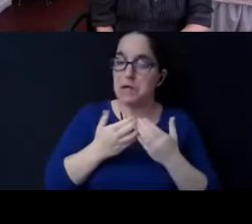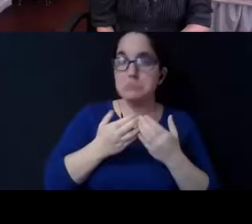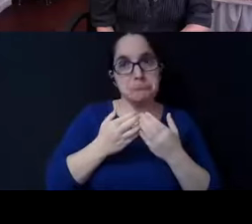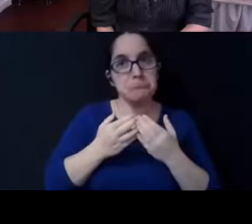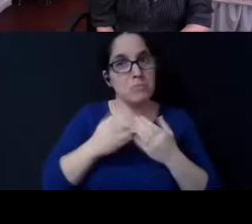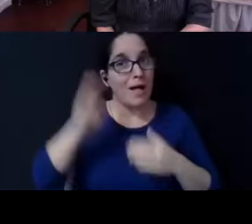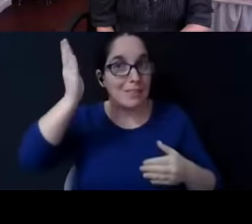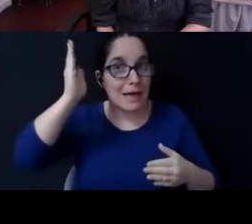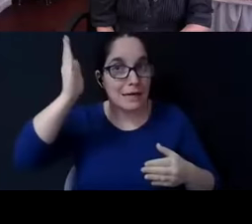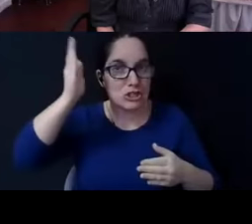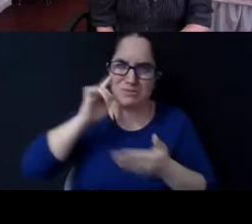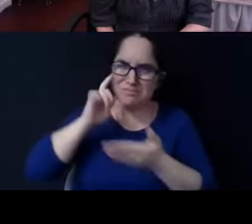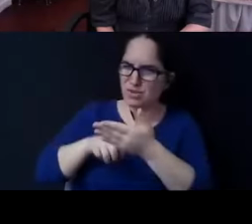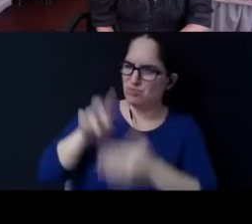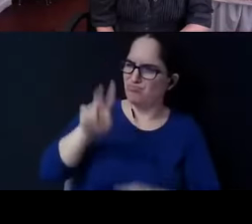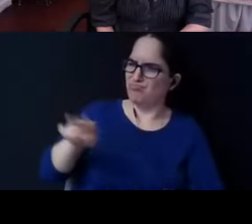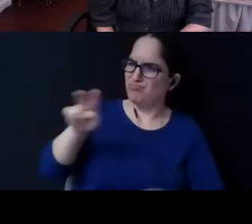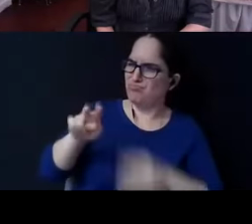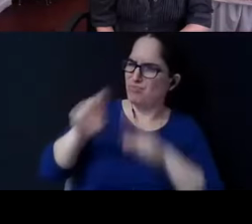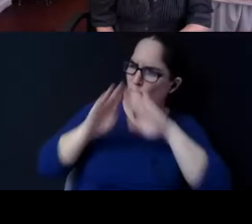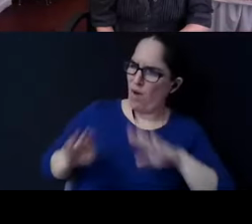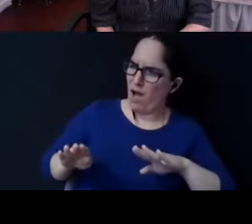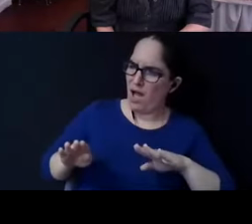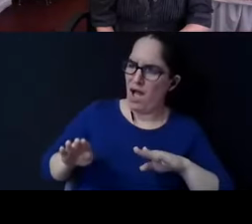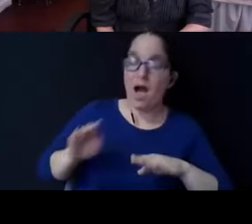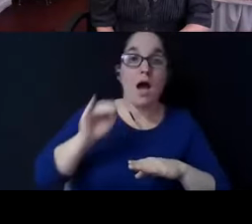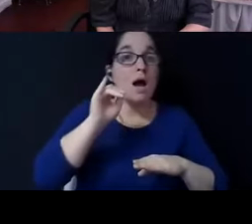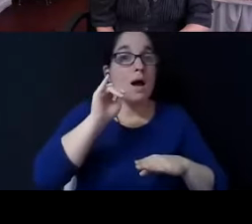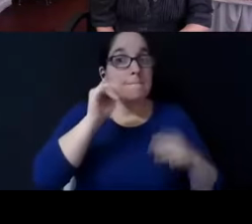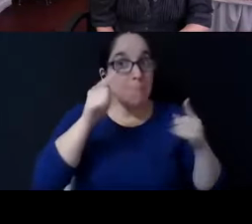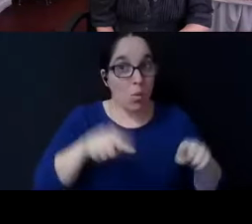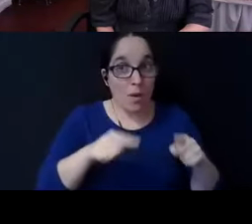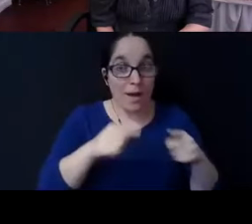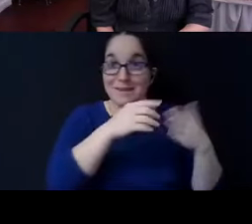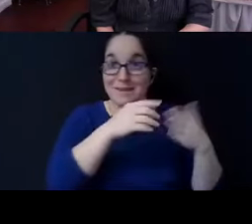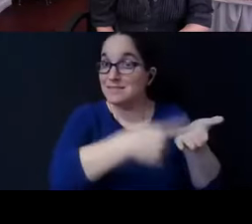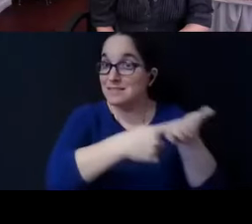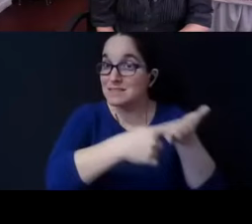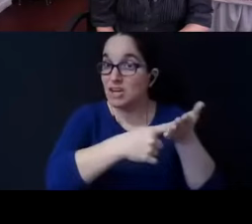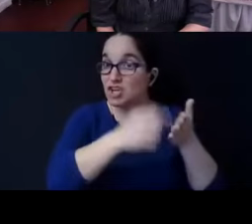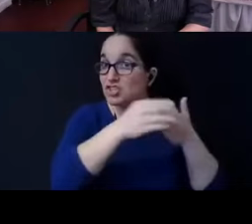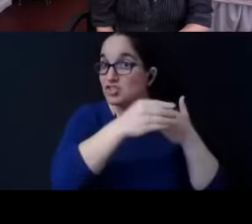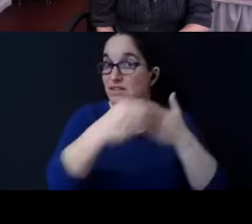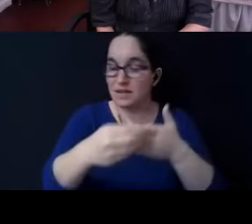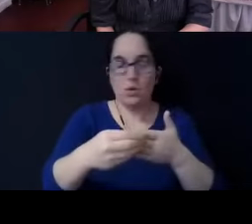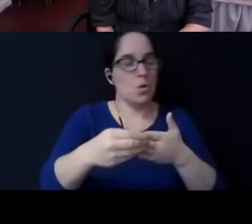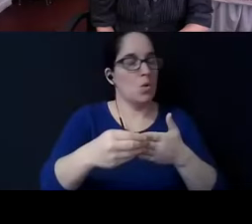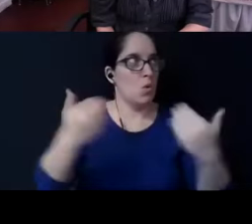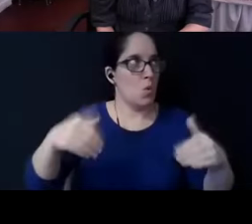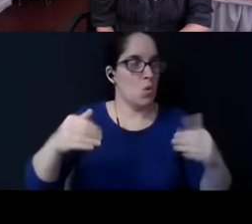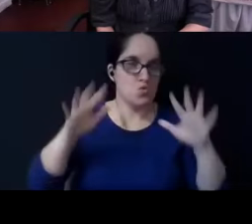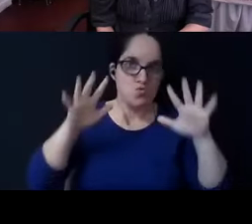then when the student was a discussion leader, like then suddenly a great conversation, very articulate,